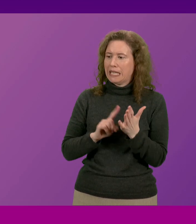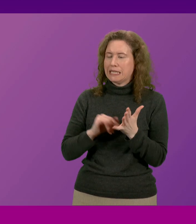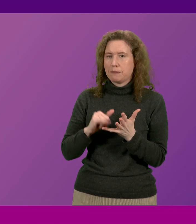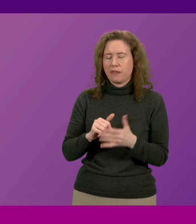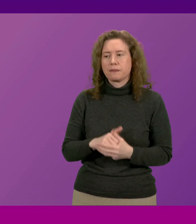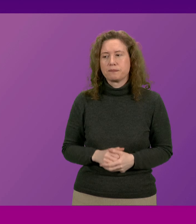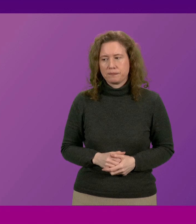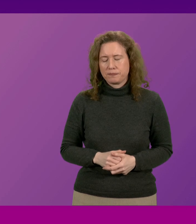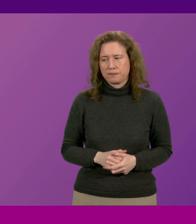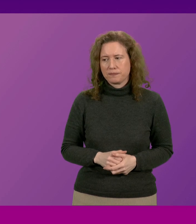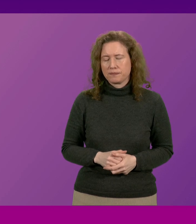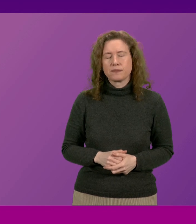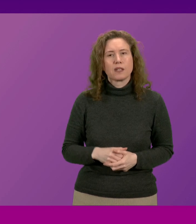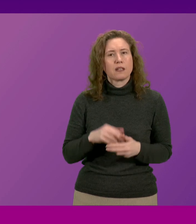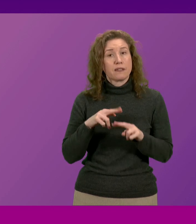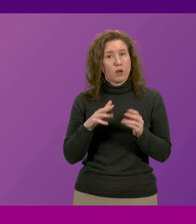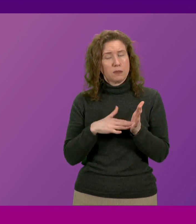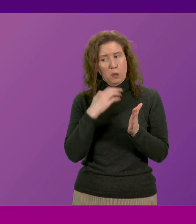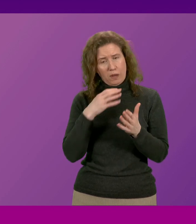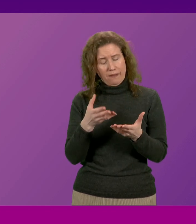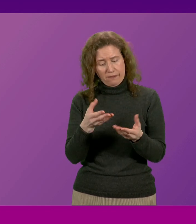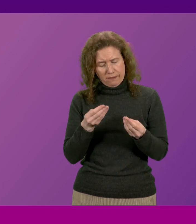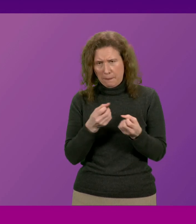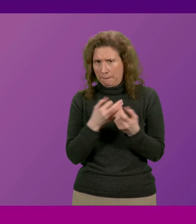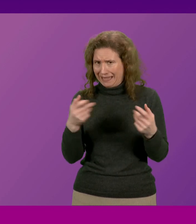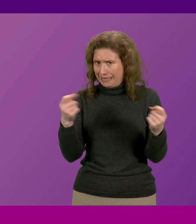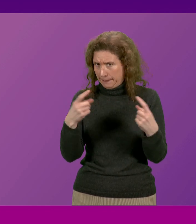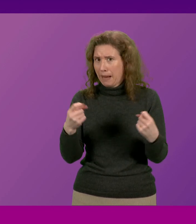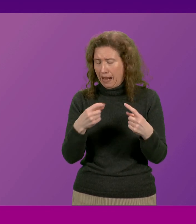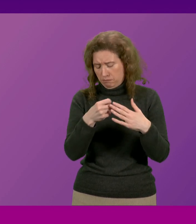The First Minister will have received the many emails that have been sent to Mid Scotland and